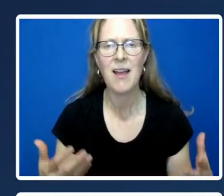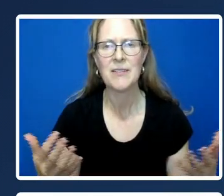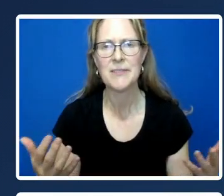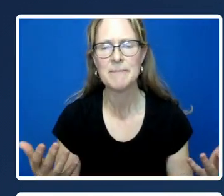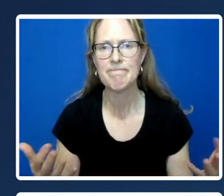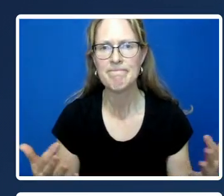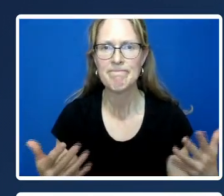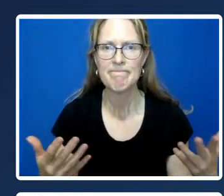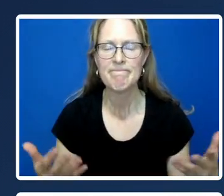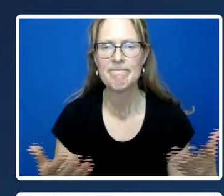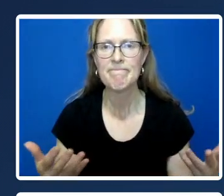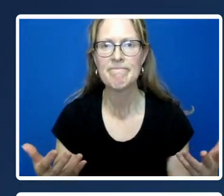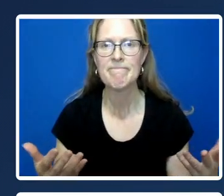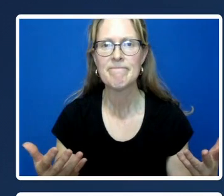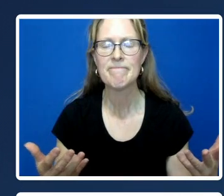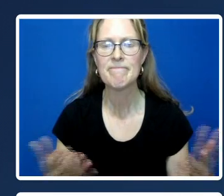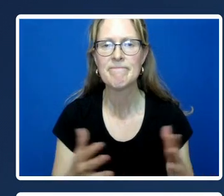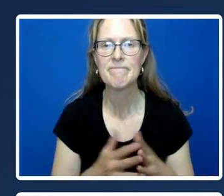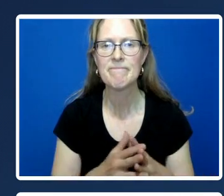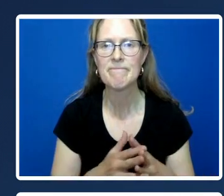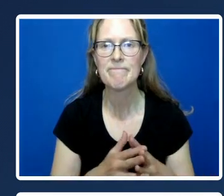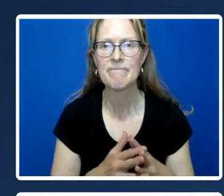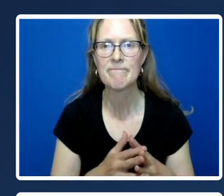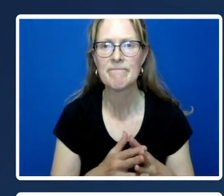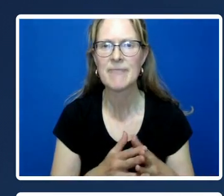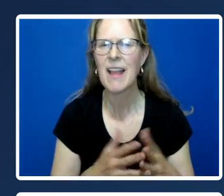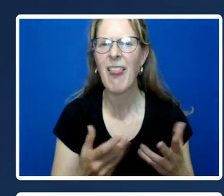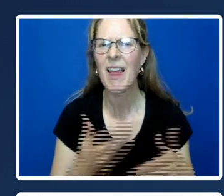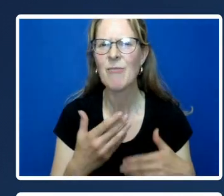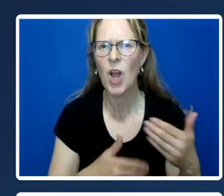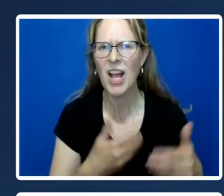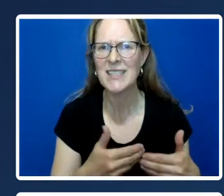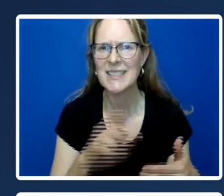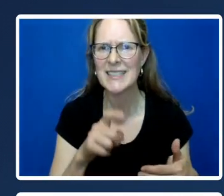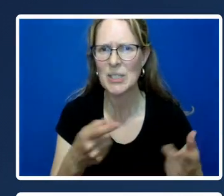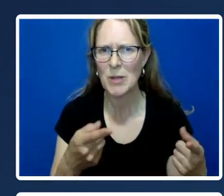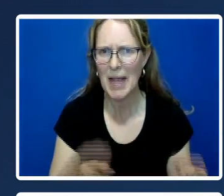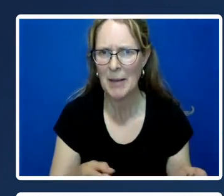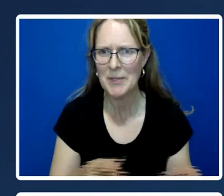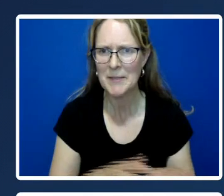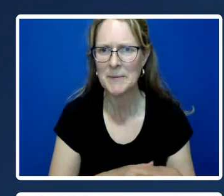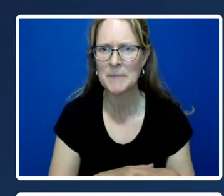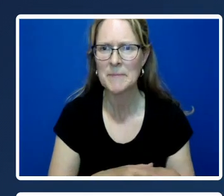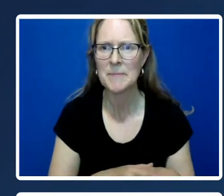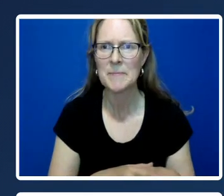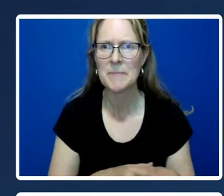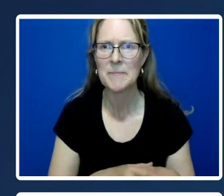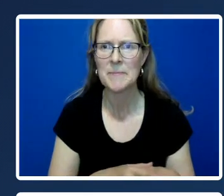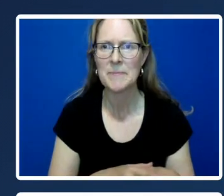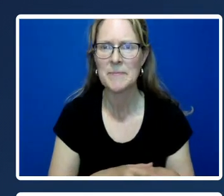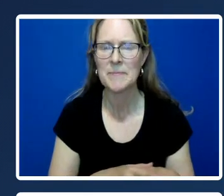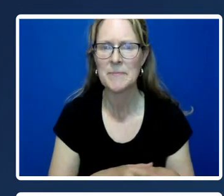you know, just processing that needs to happen, whether that'd be, you know, for, you know,